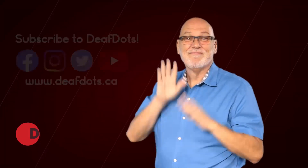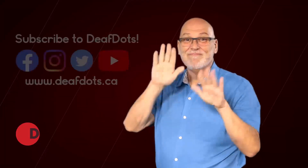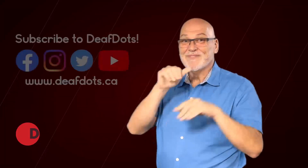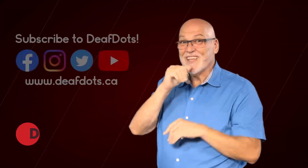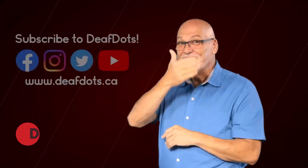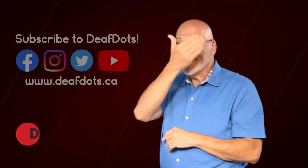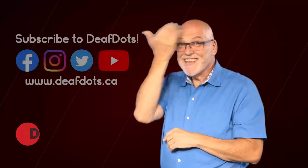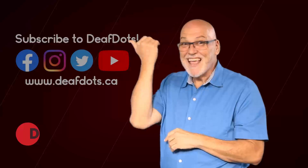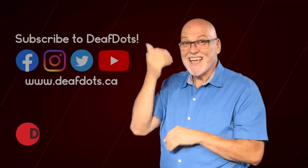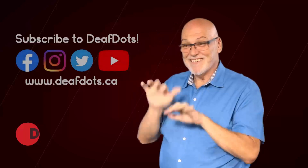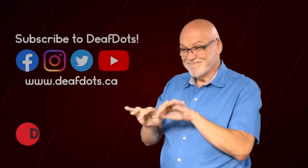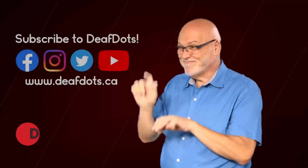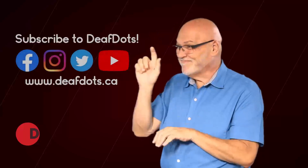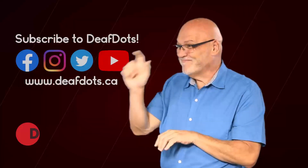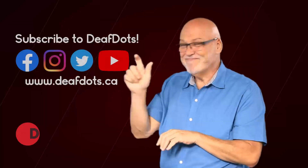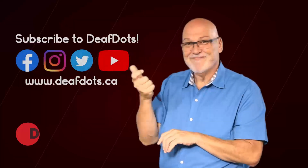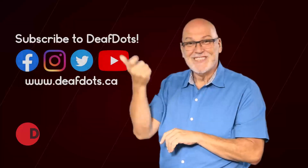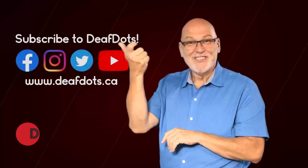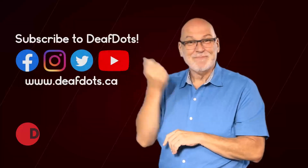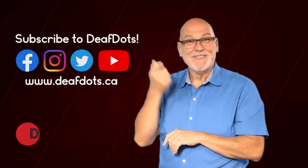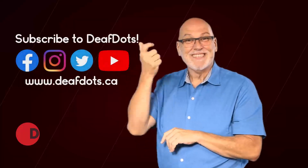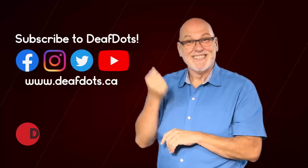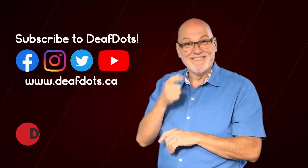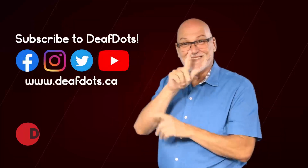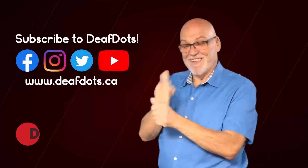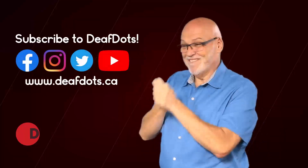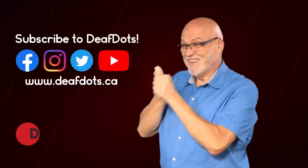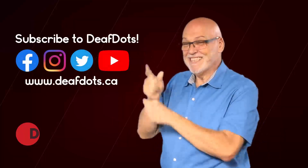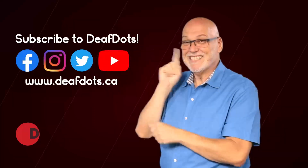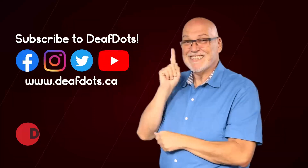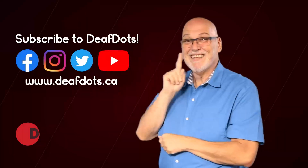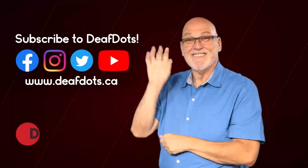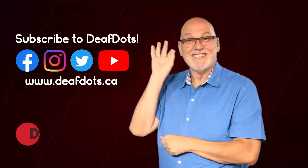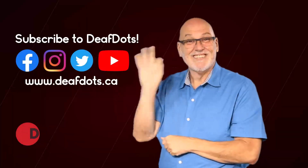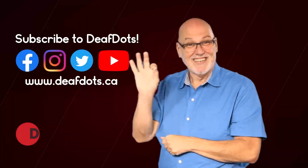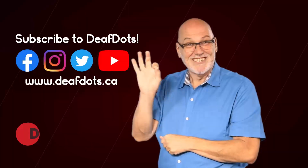Don't forget to subscribe, like, and follow DeafDots